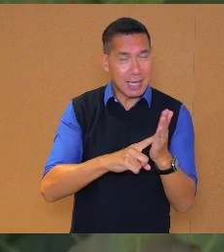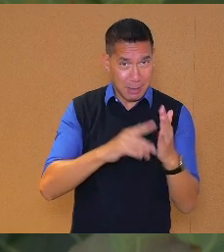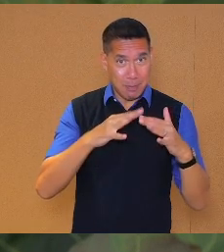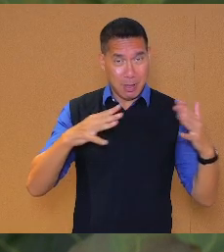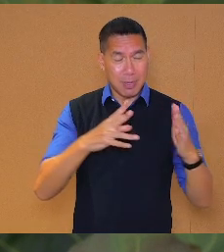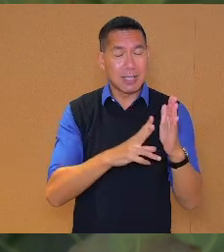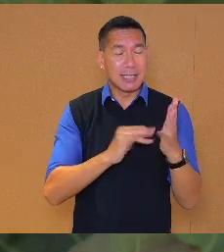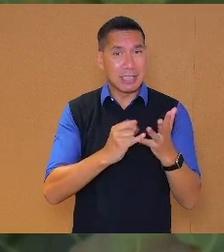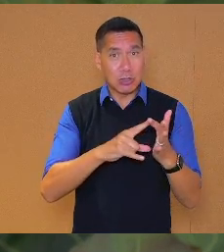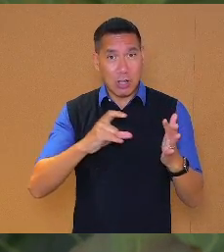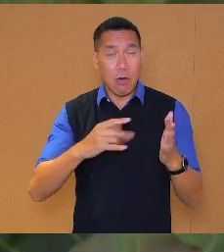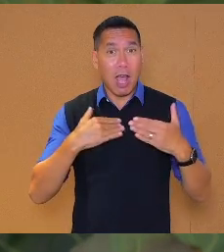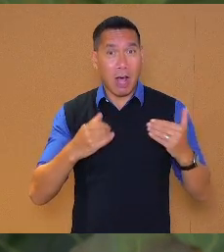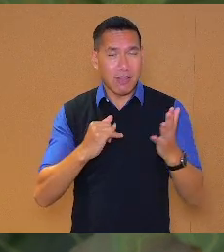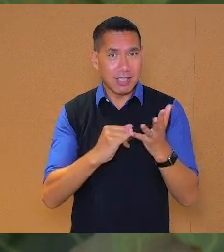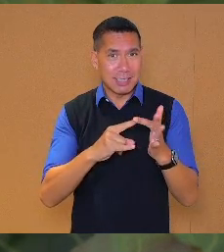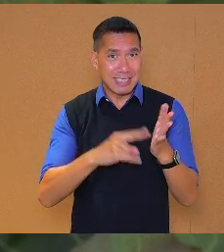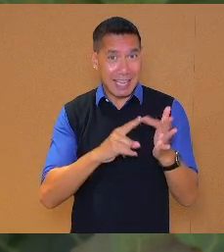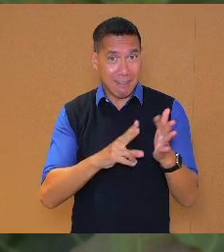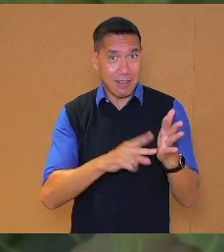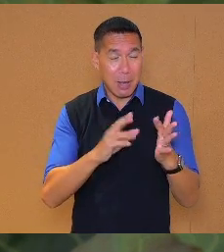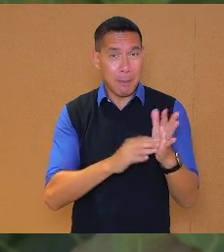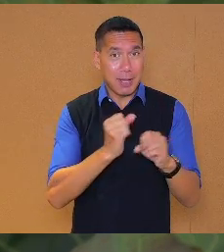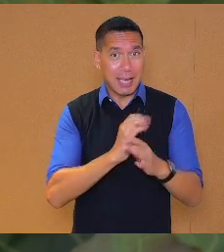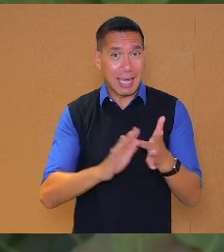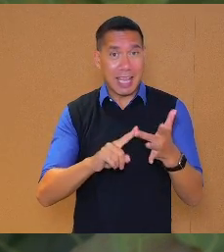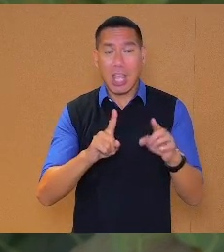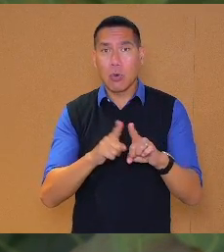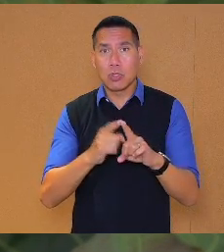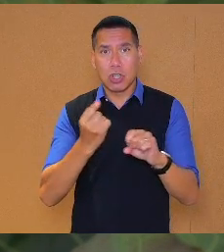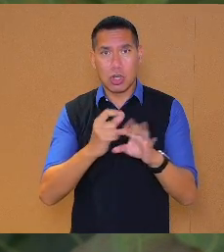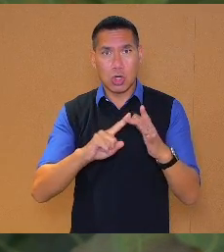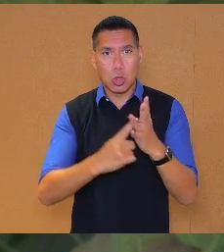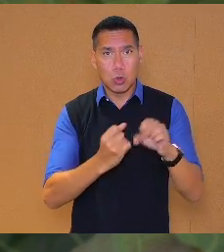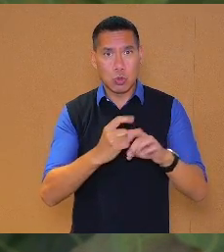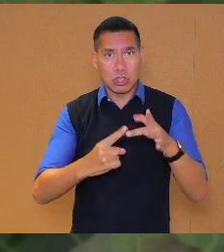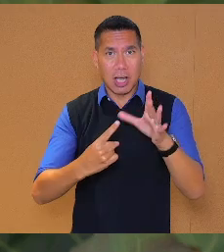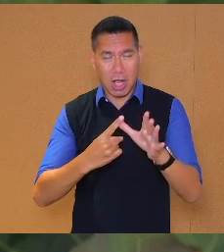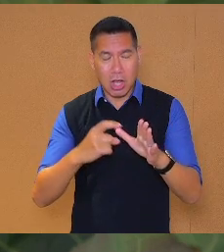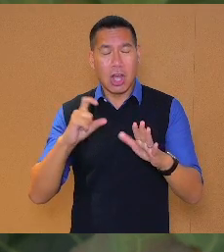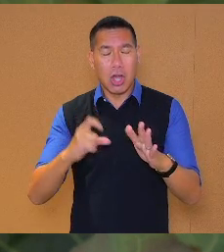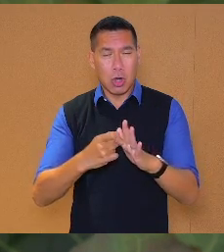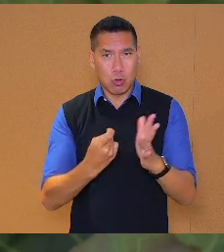acknowledge Parliamentary Secretary to help Steve McGhie and the Shadow Minister for help, the honourable Georgie Crozier. They join our audience that